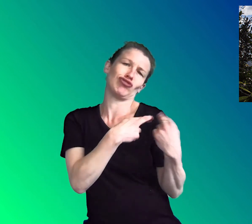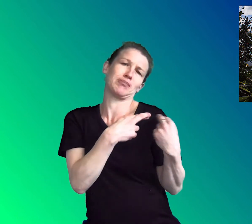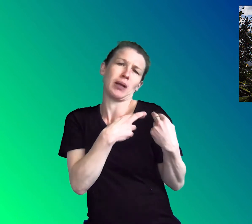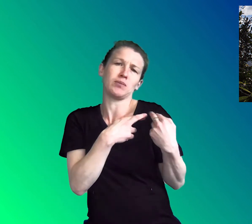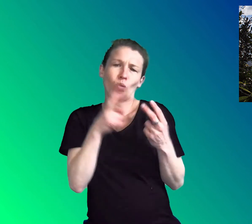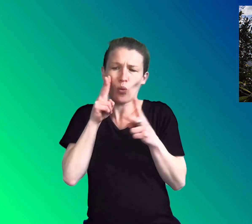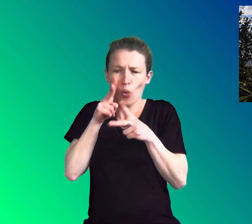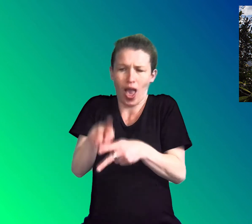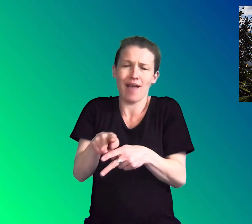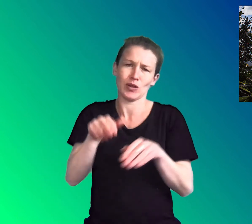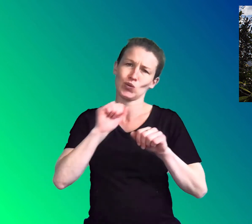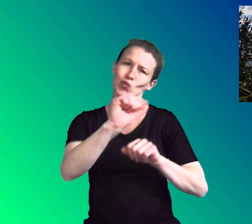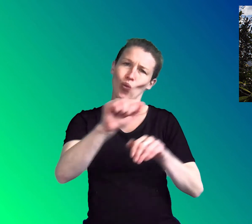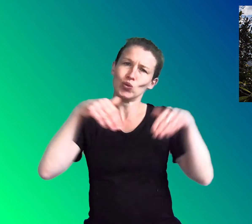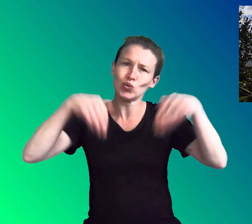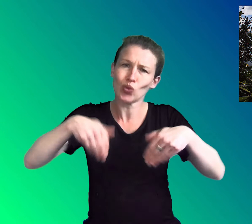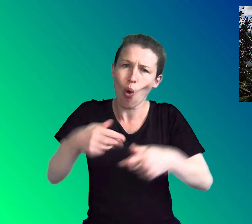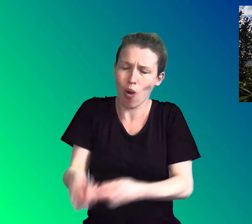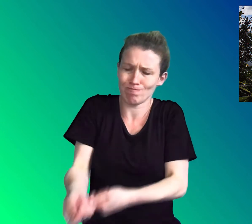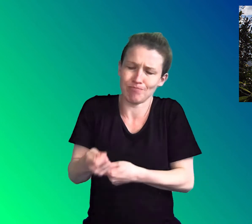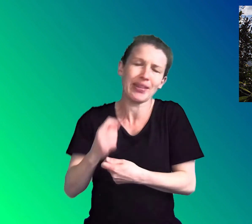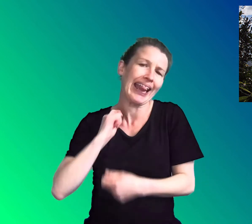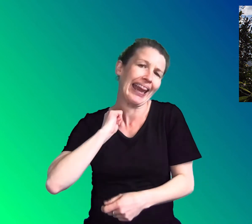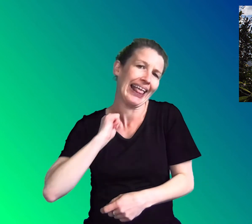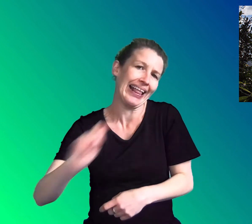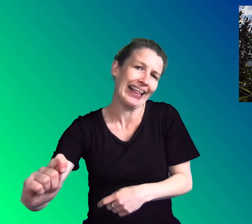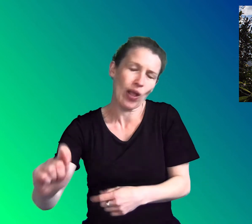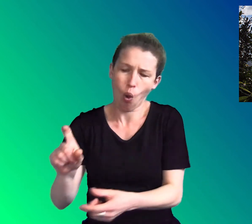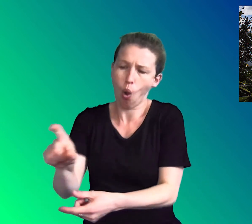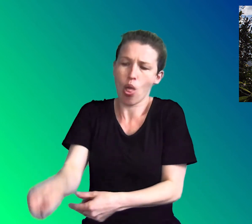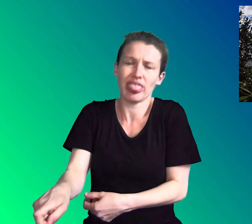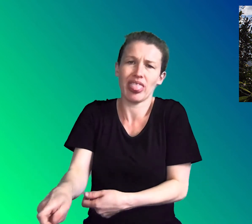make sure that you look after your dog and keep them on a lead.